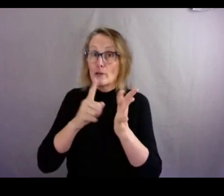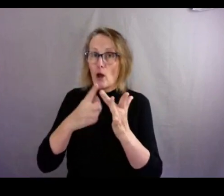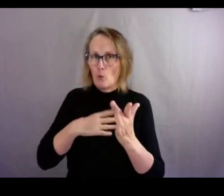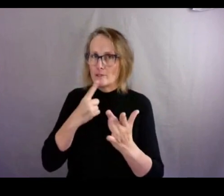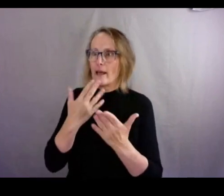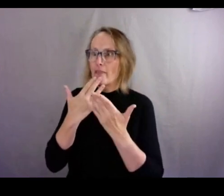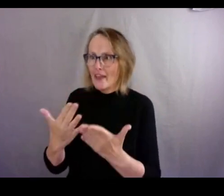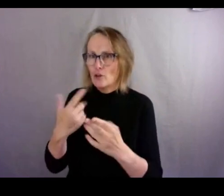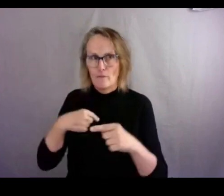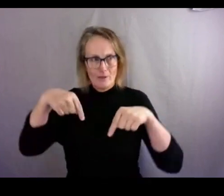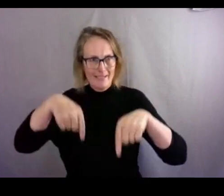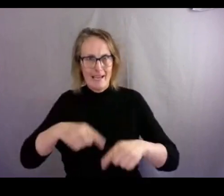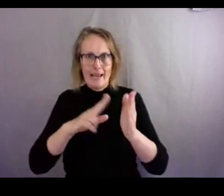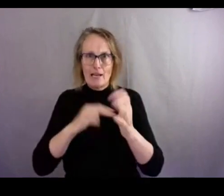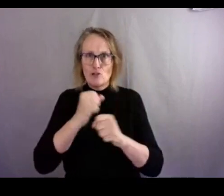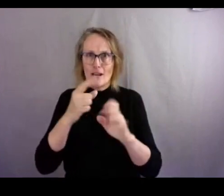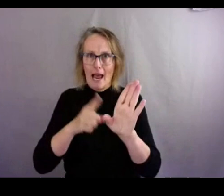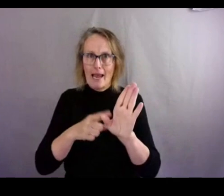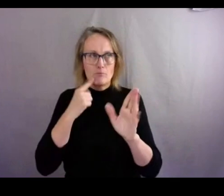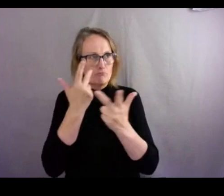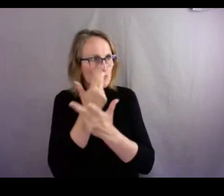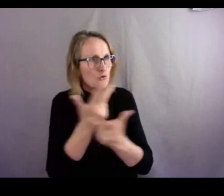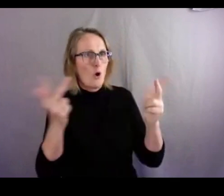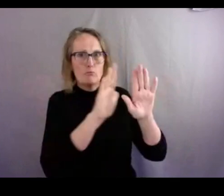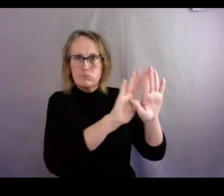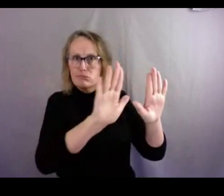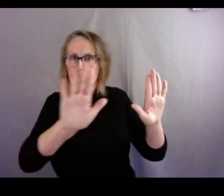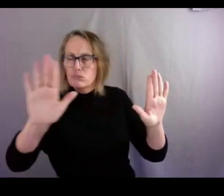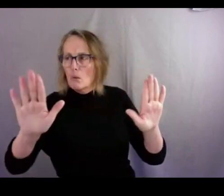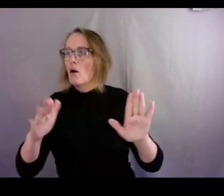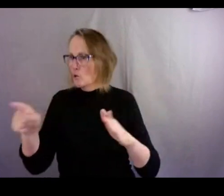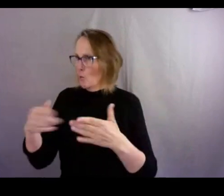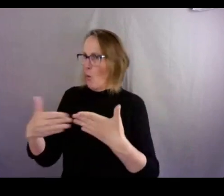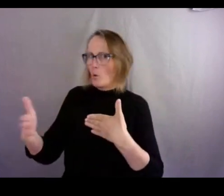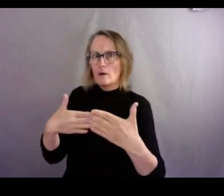You've brilliantly traced the trajectory of Gauguin's career from his impressionist beginnings in France